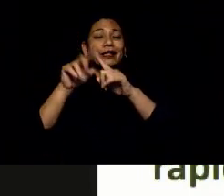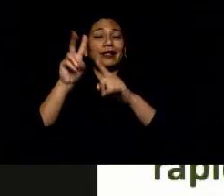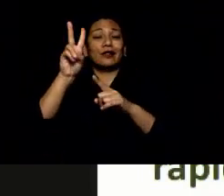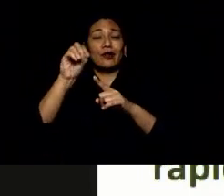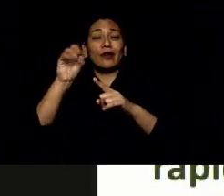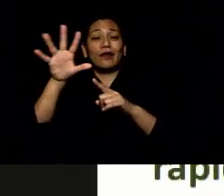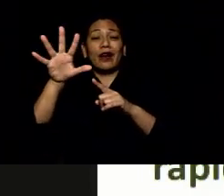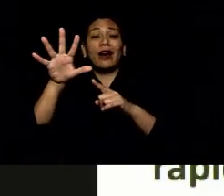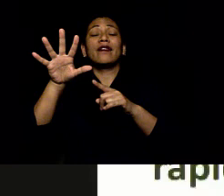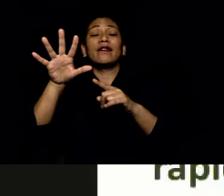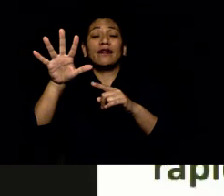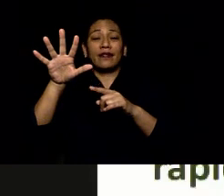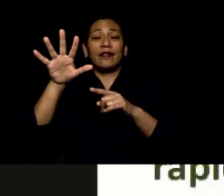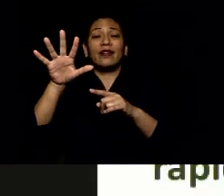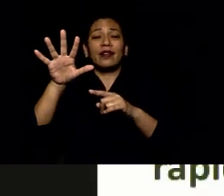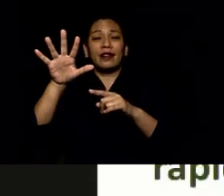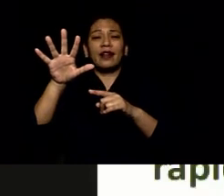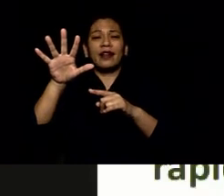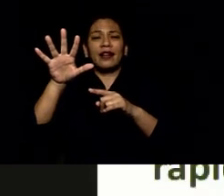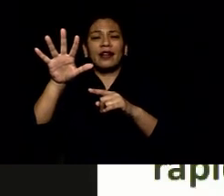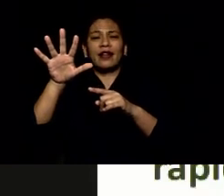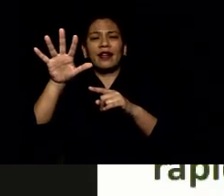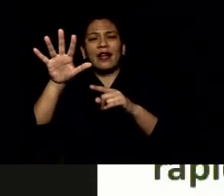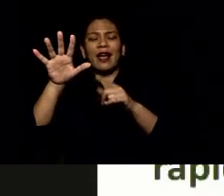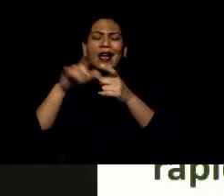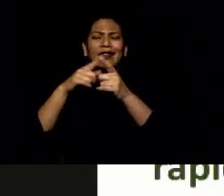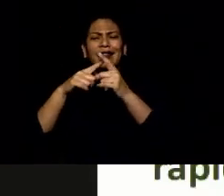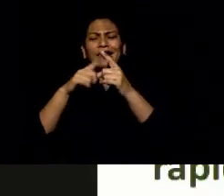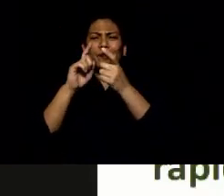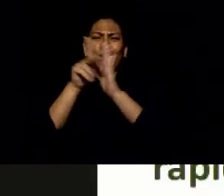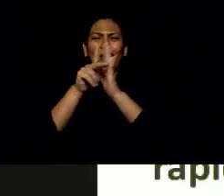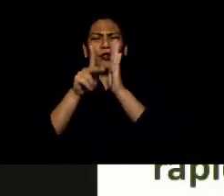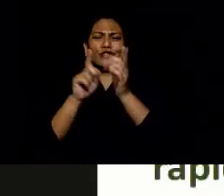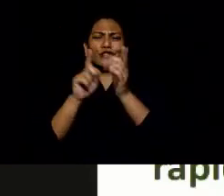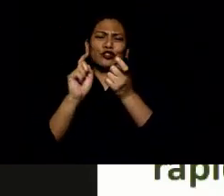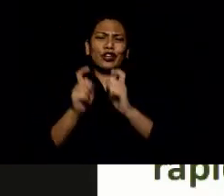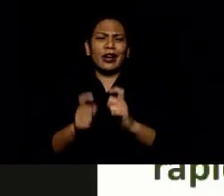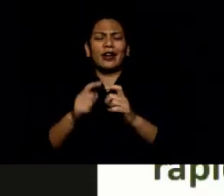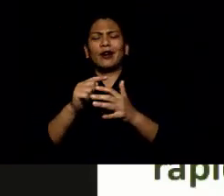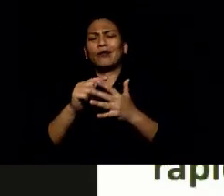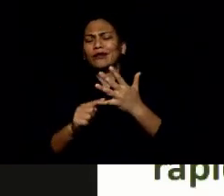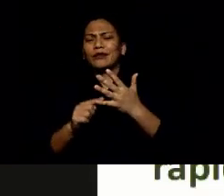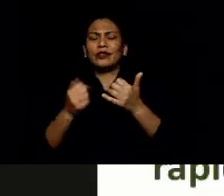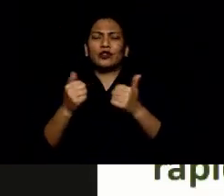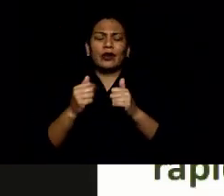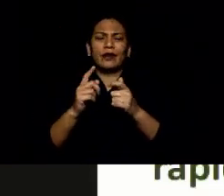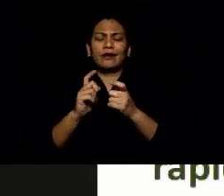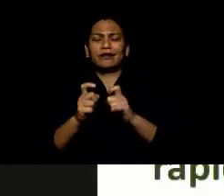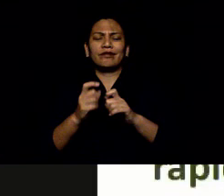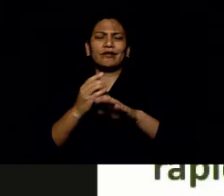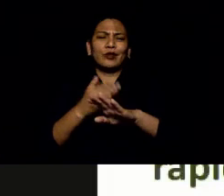kind of filled about various policies were introduced, but, uh, there was